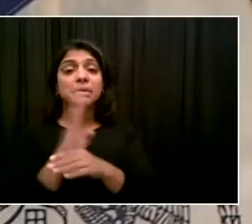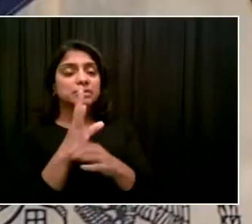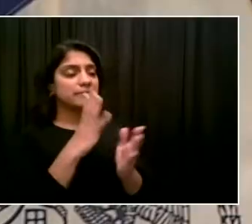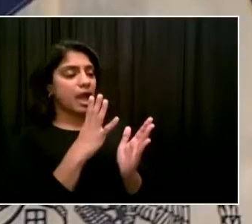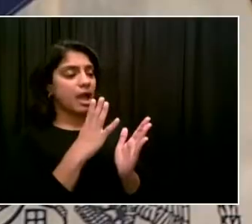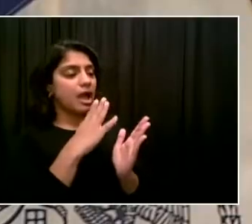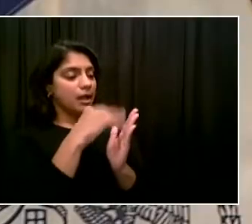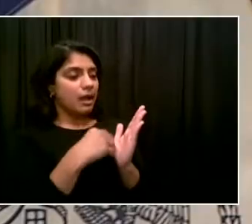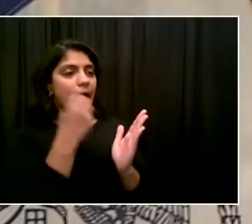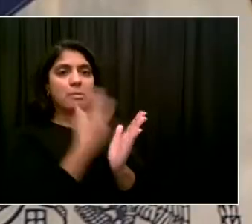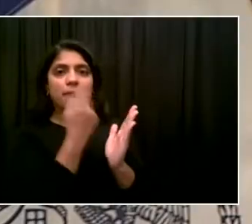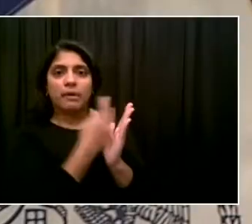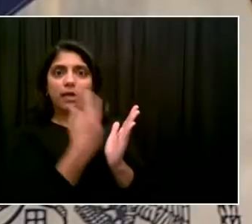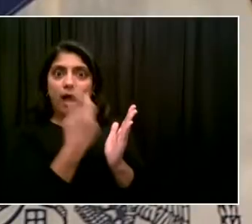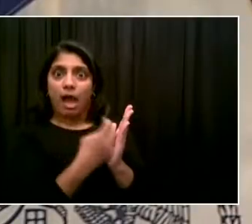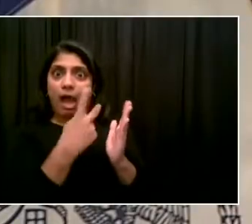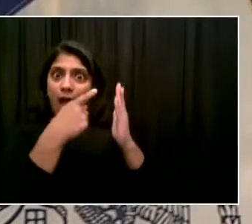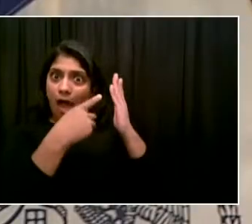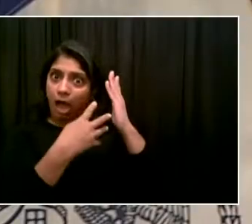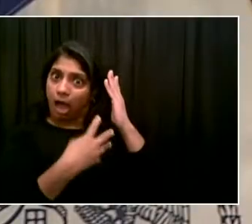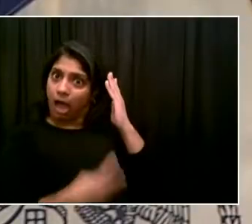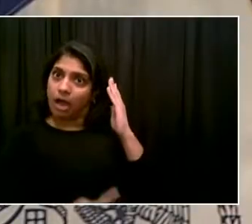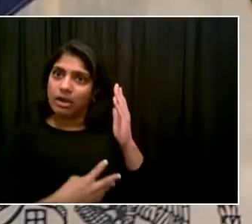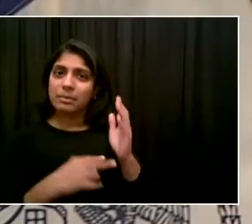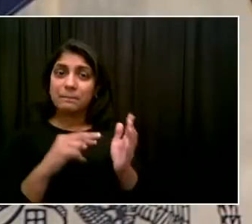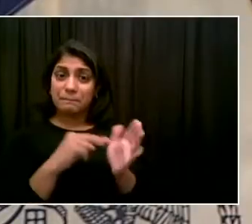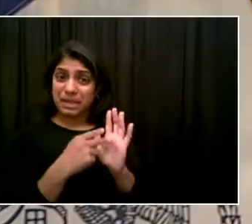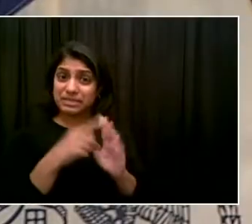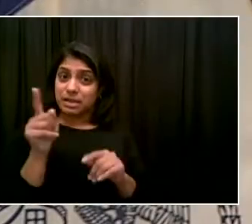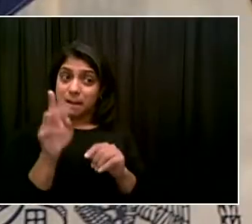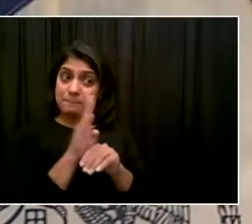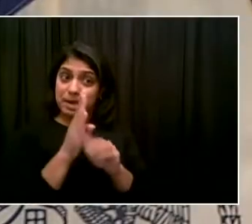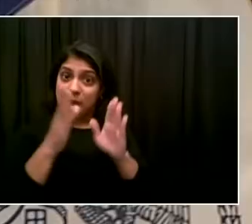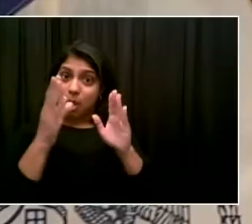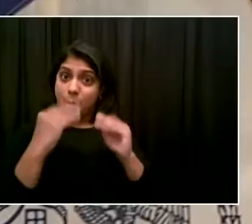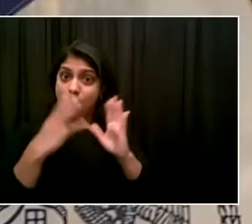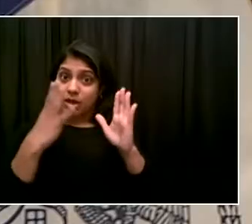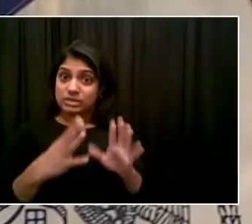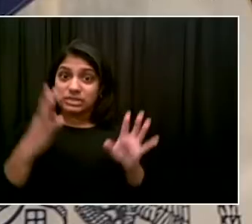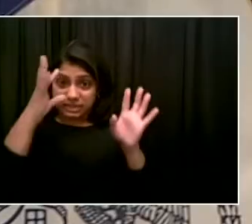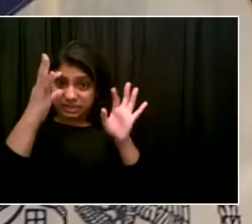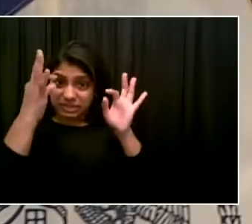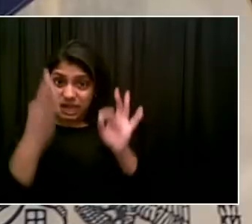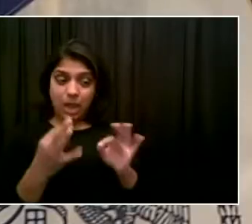VERY GRAY AREA FOR EMPLOYEES TO BE THE ONES TO DETERMINE WHO GETS THE